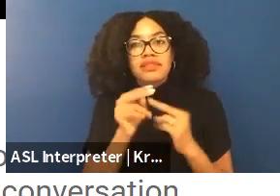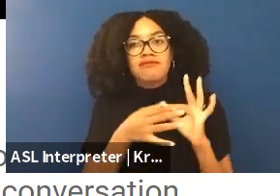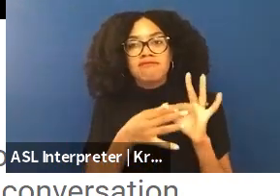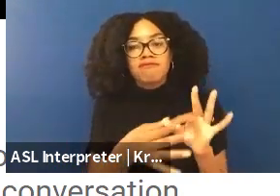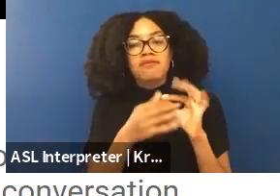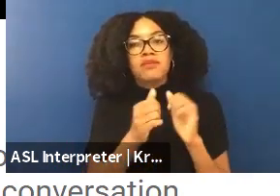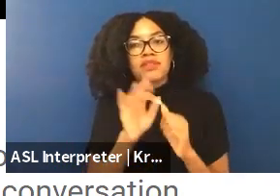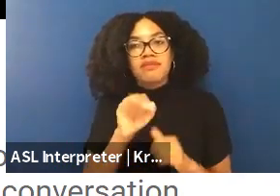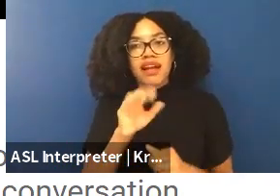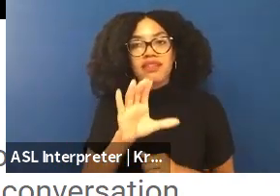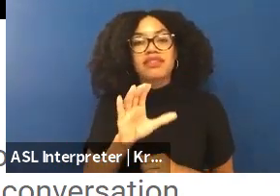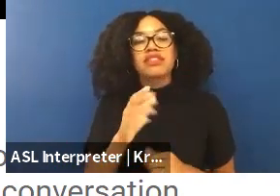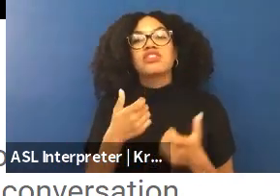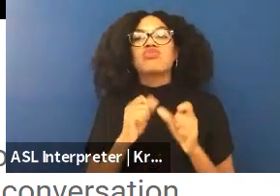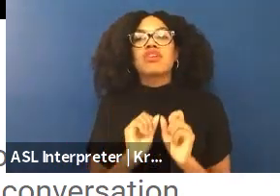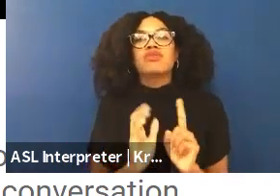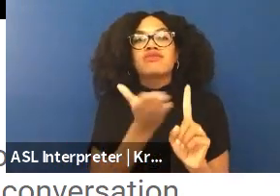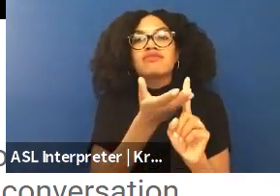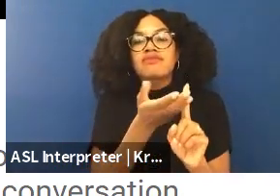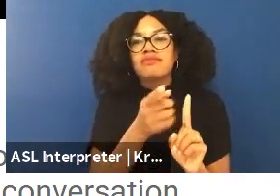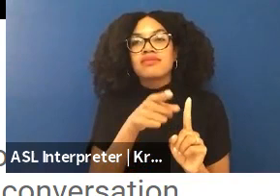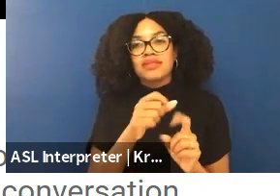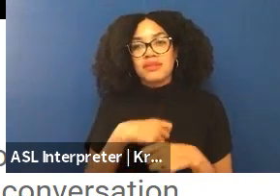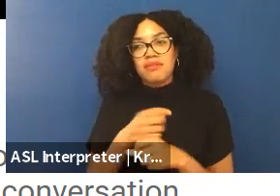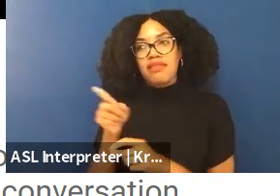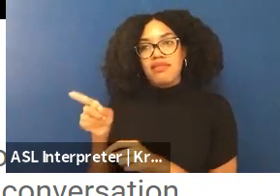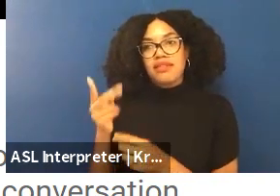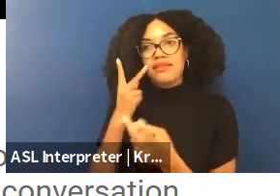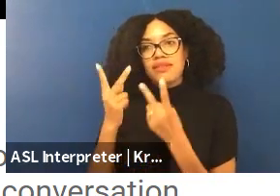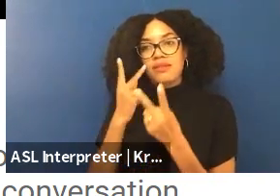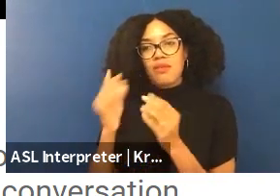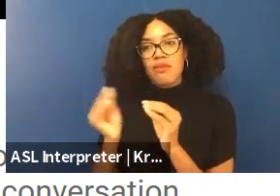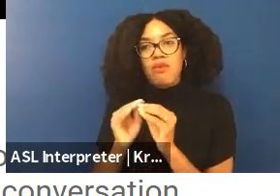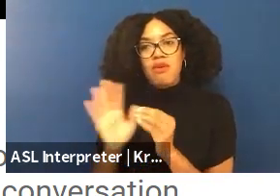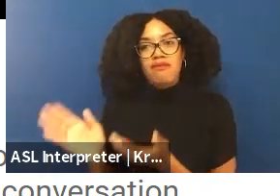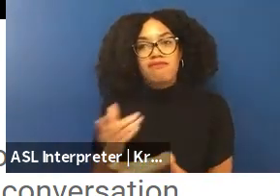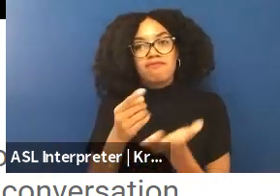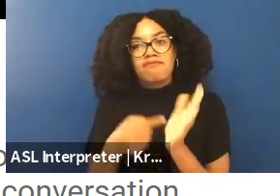faculty to make this work more mainstream. [Steve] I think-- you know, I'll answer that